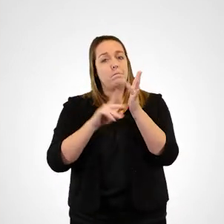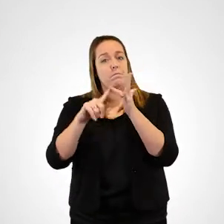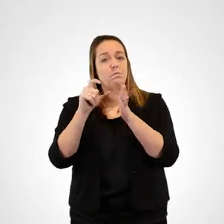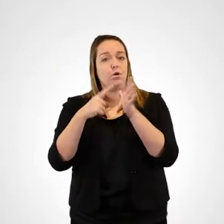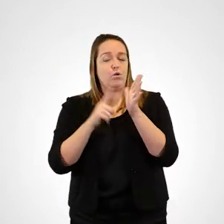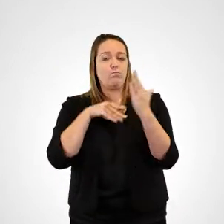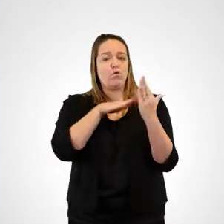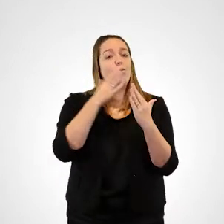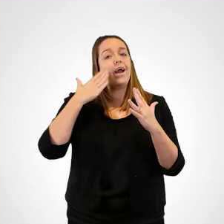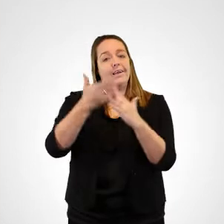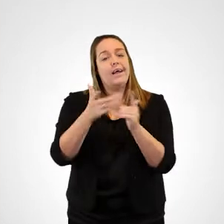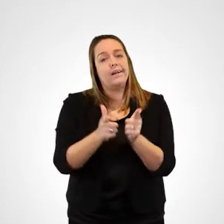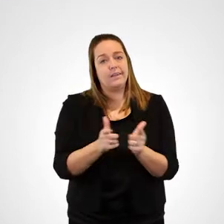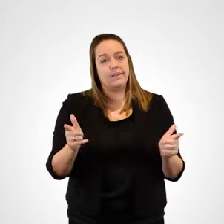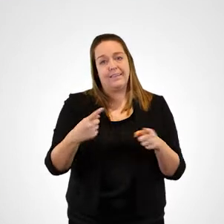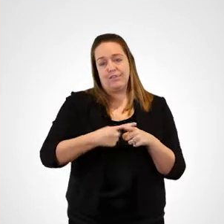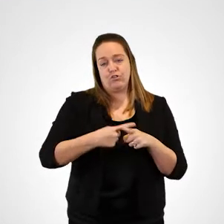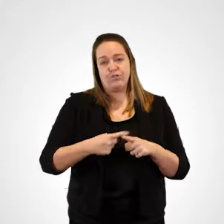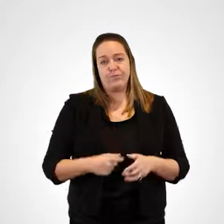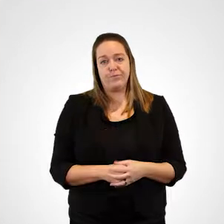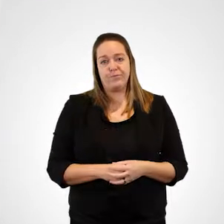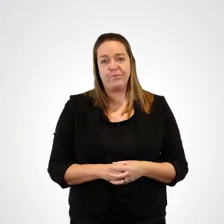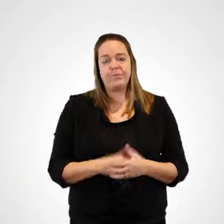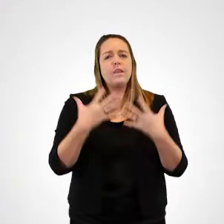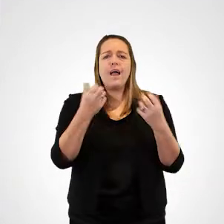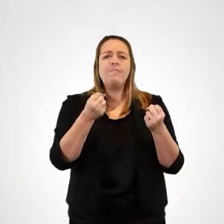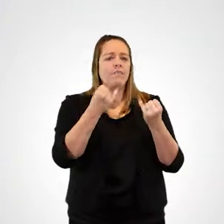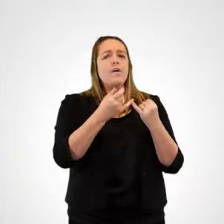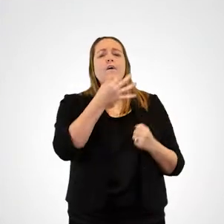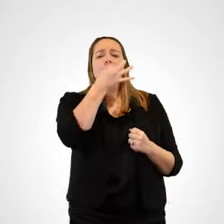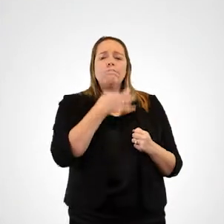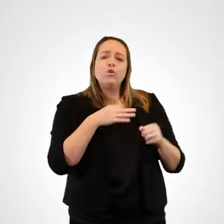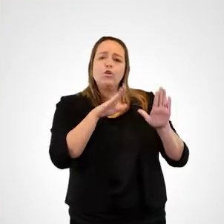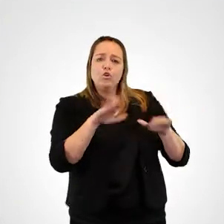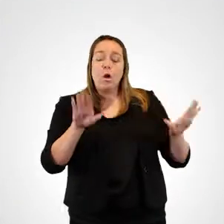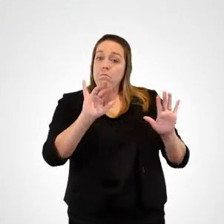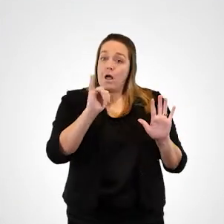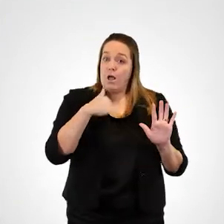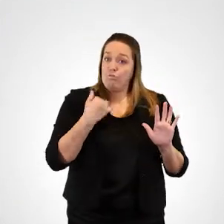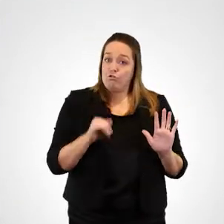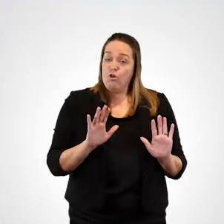In the current context, there are very few children - we stand to be corrected, but I think we would suggest